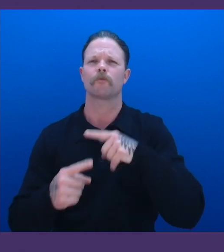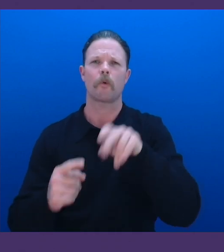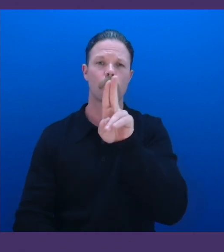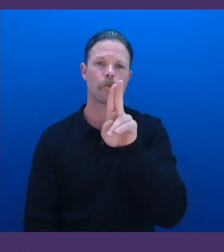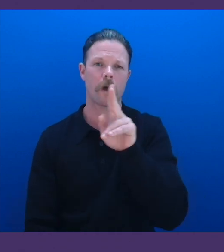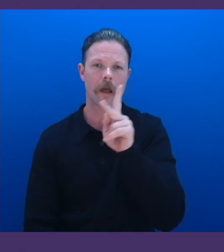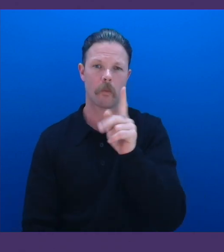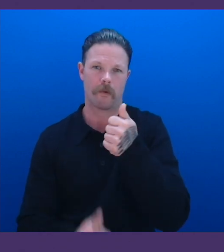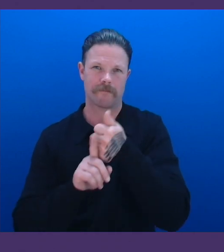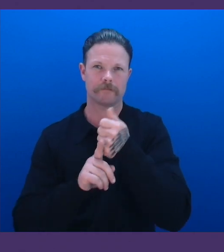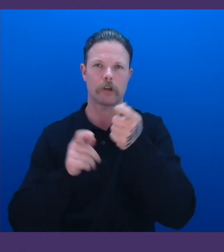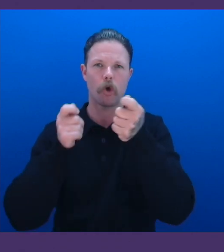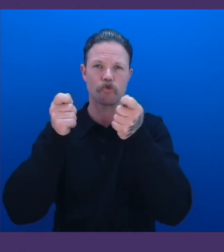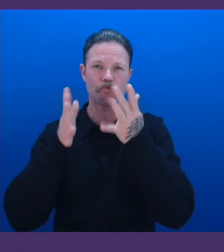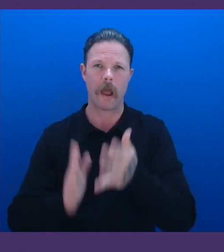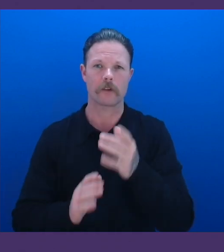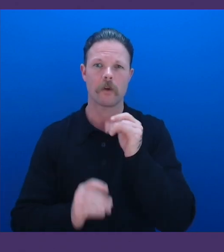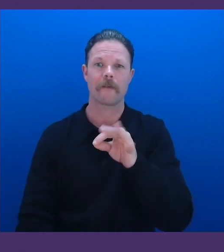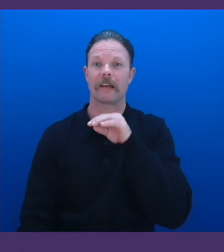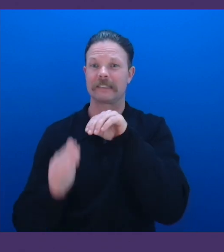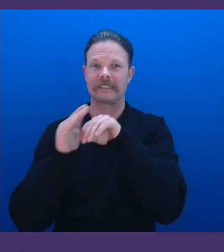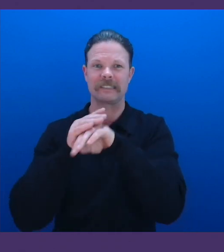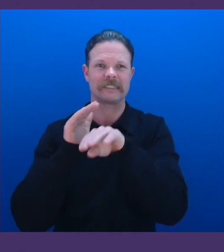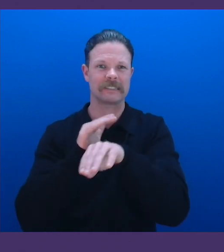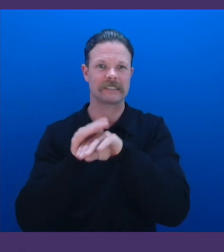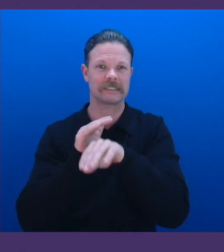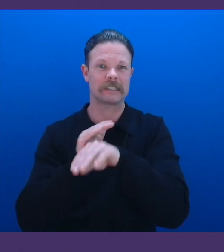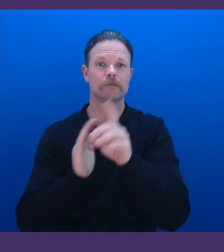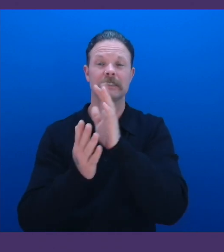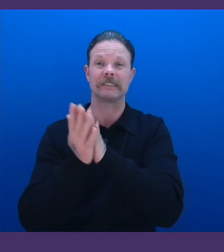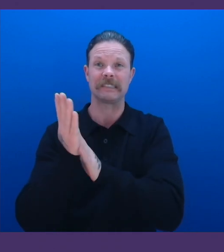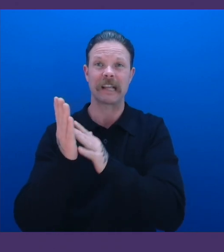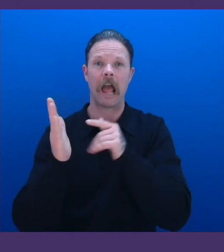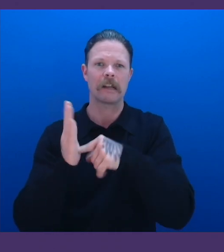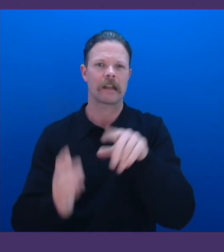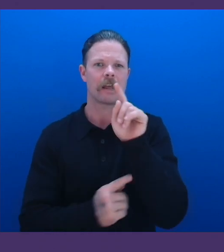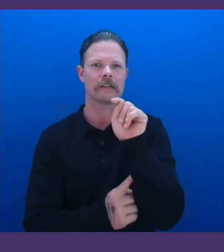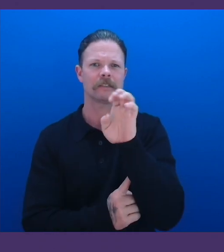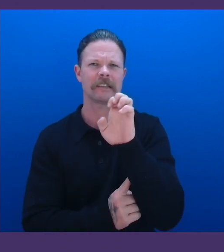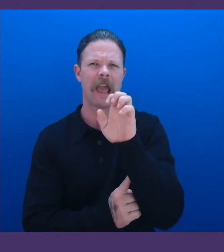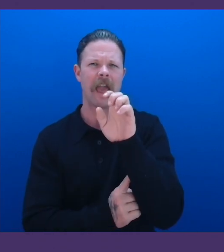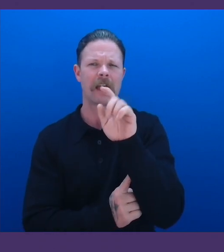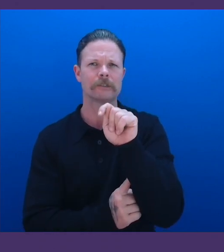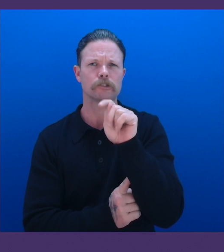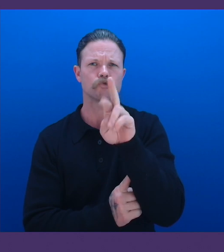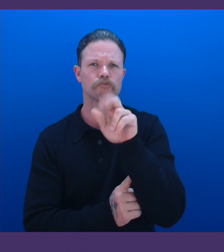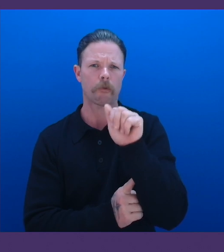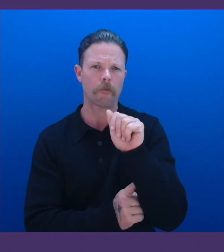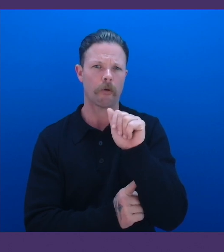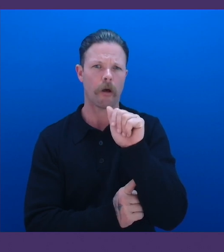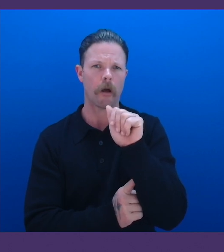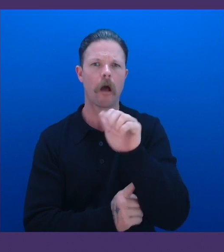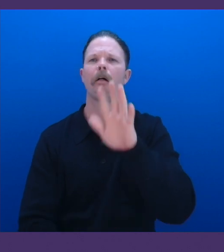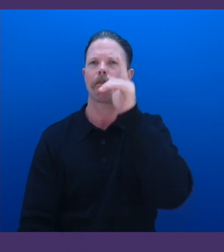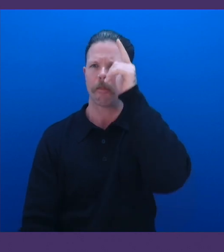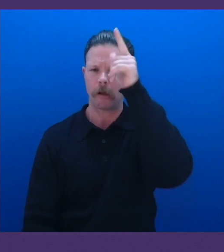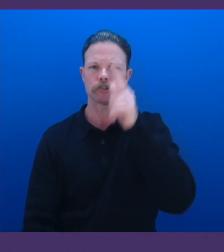of the accessible design firm Tetralogical. She specializes in data visualization accessibility